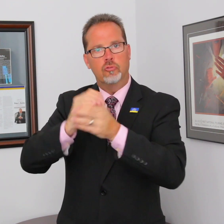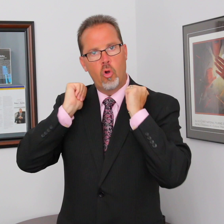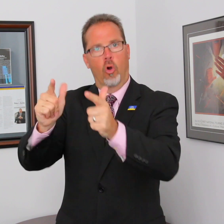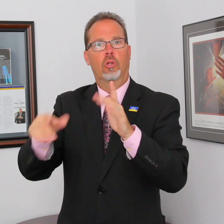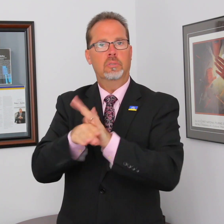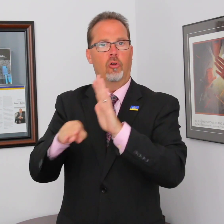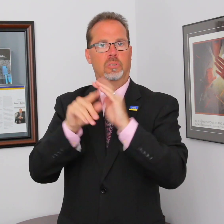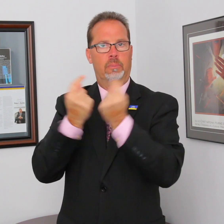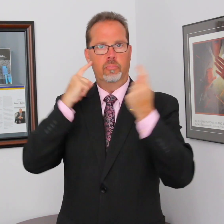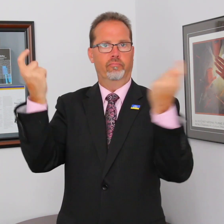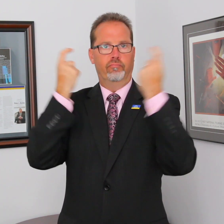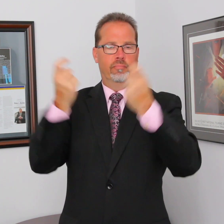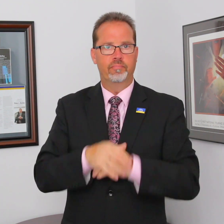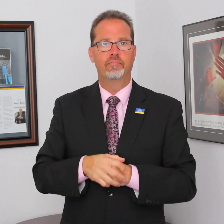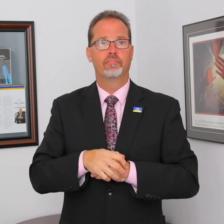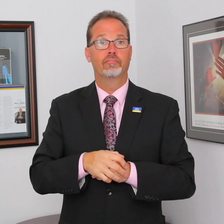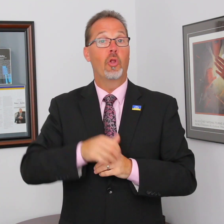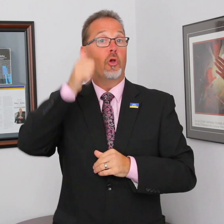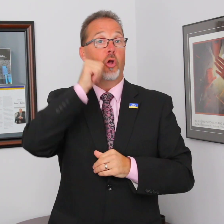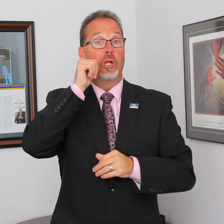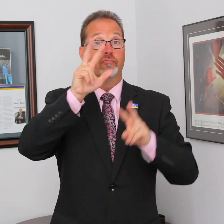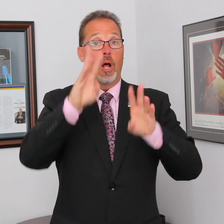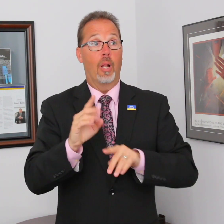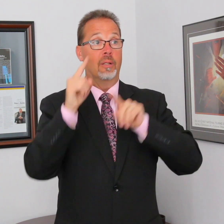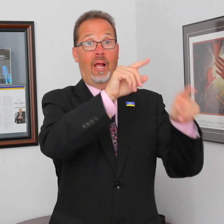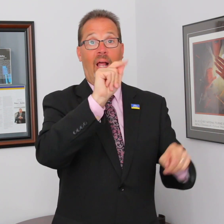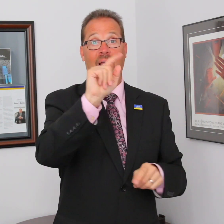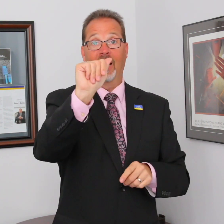championship soccer team so we want to congratulate the boys for that win. We also